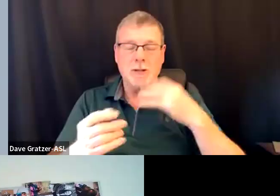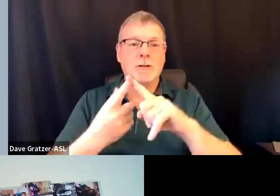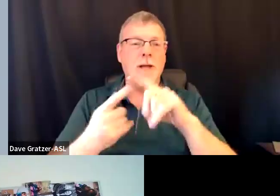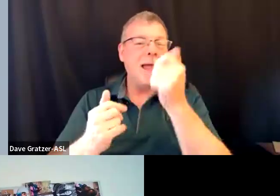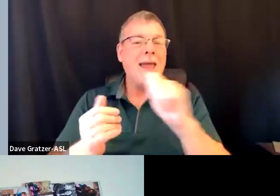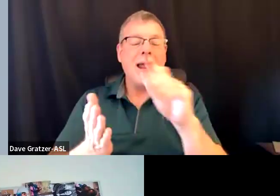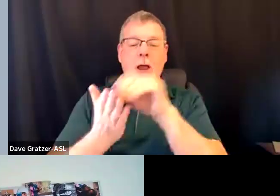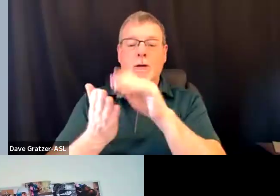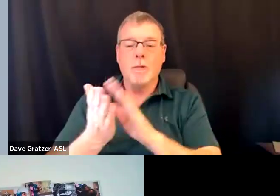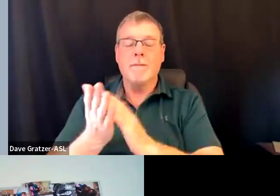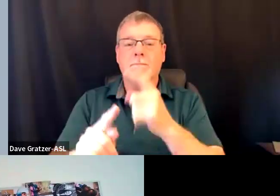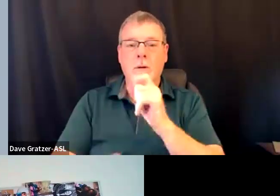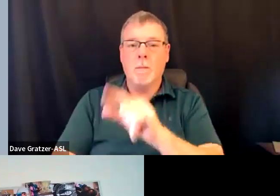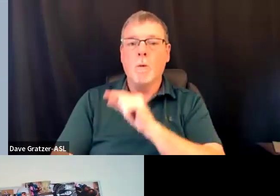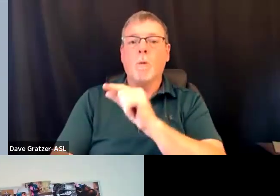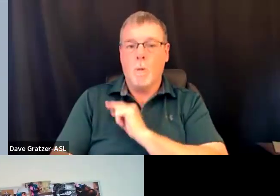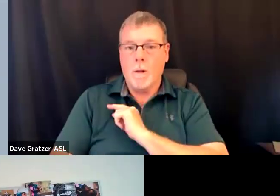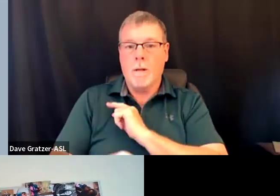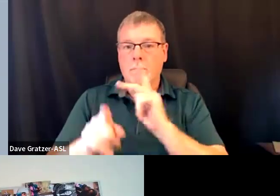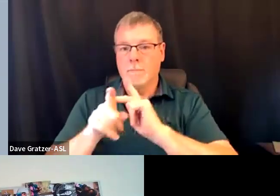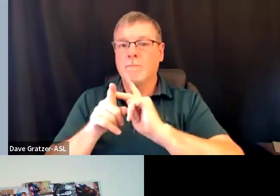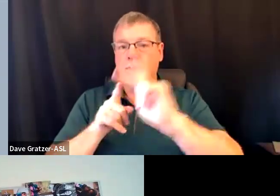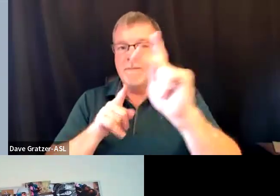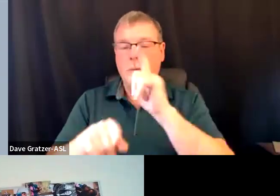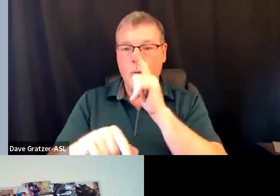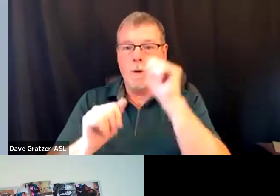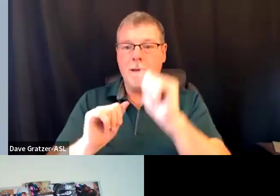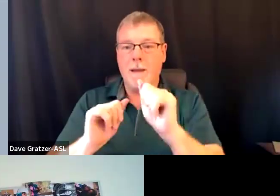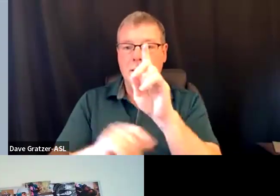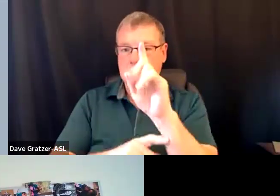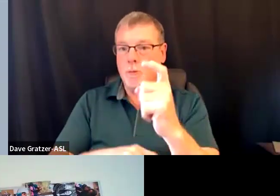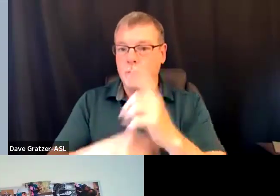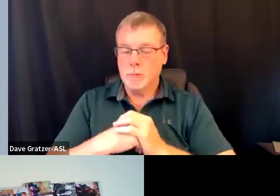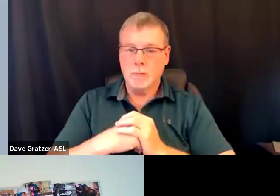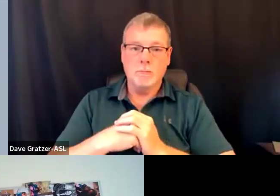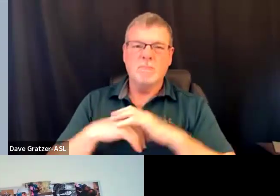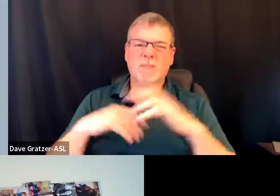from a qualified diagnosing professional. So that really is important.